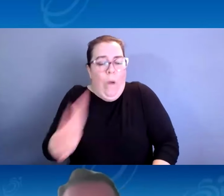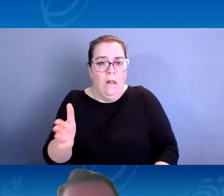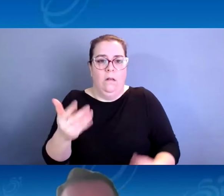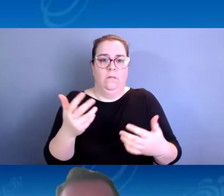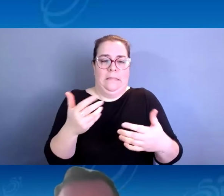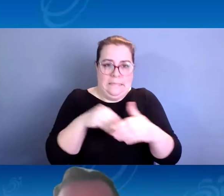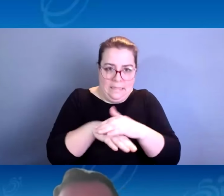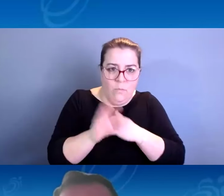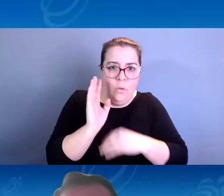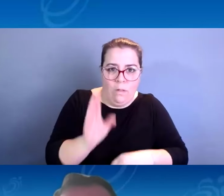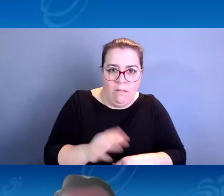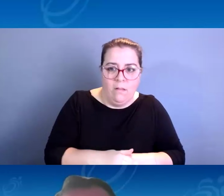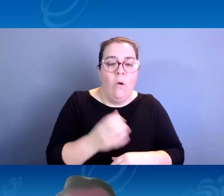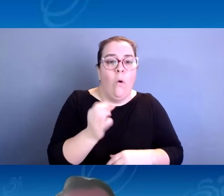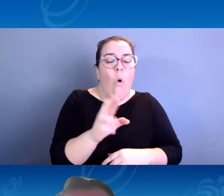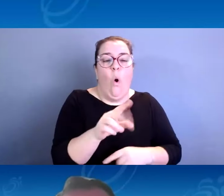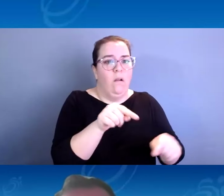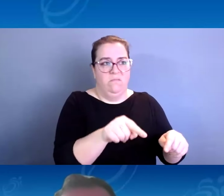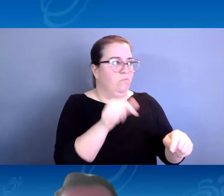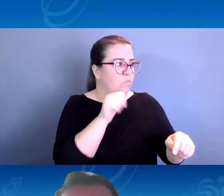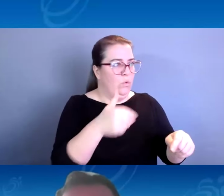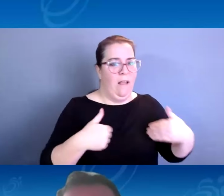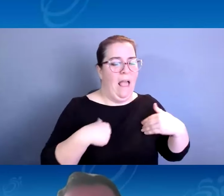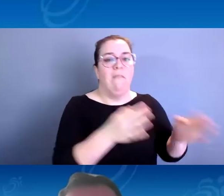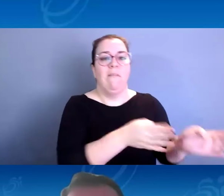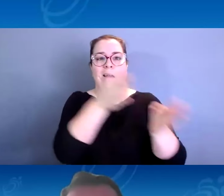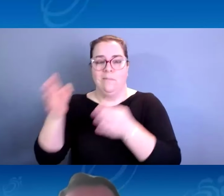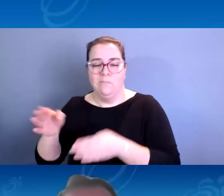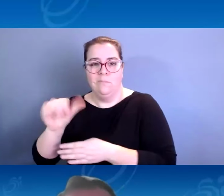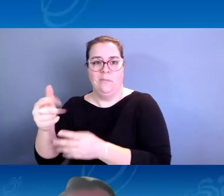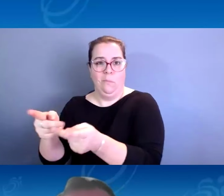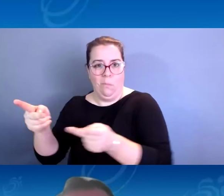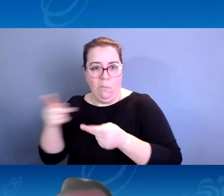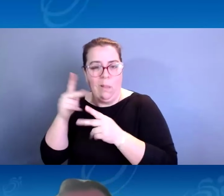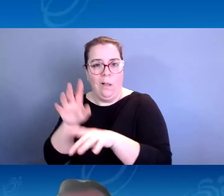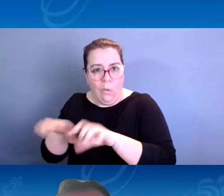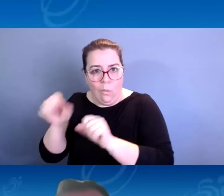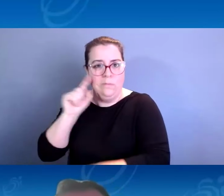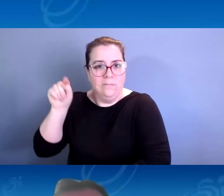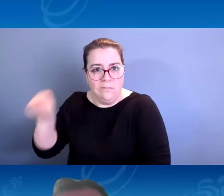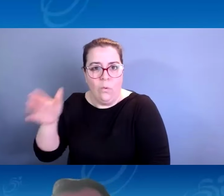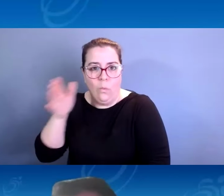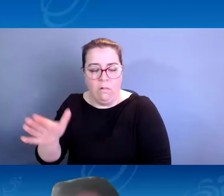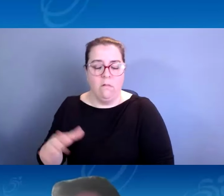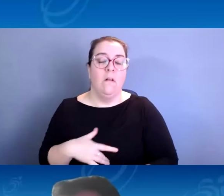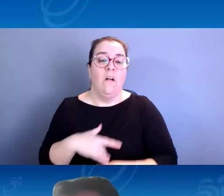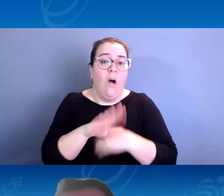and a third party site to find that all the documentation is provided, you know, x number of hours in advance and it's fully readable.